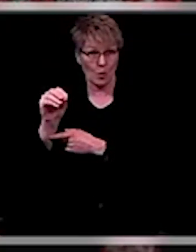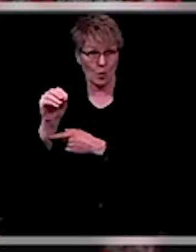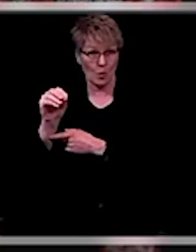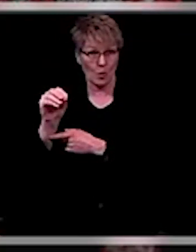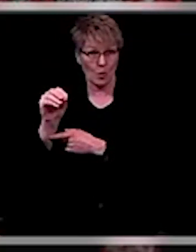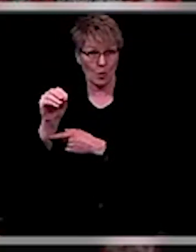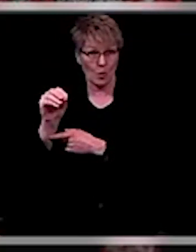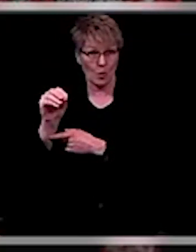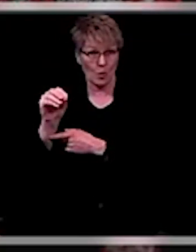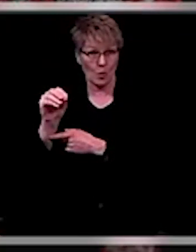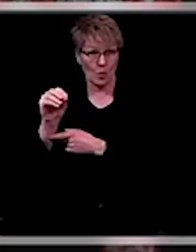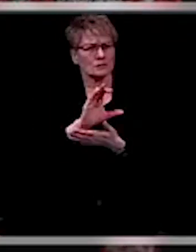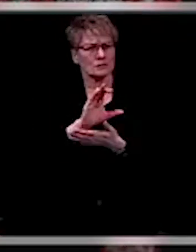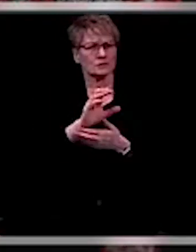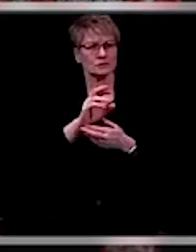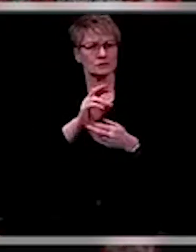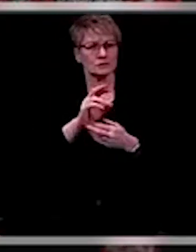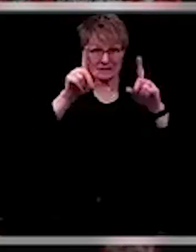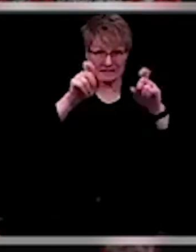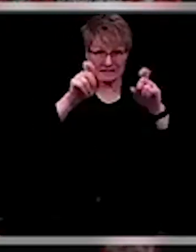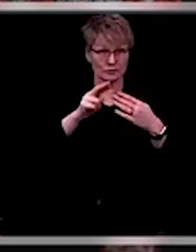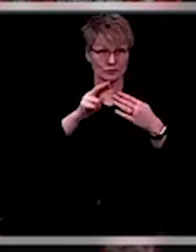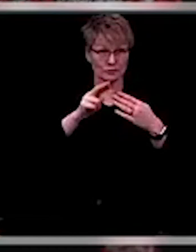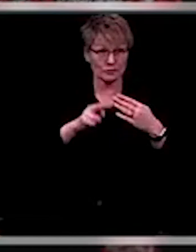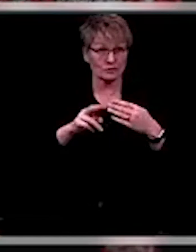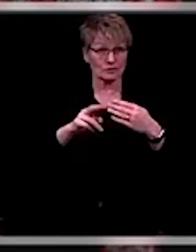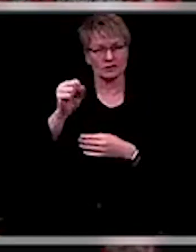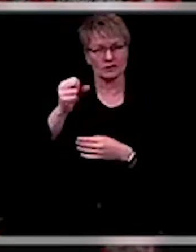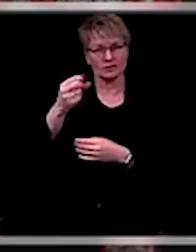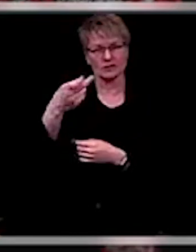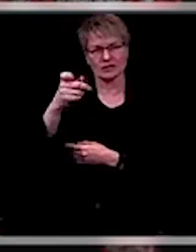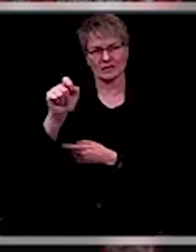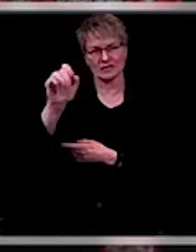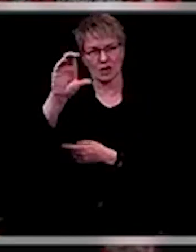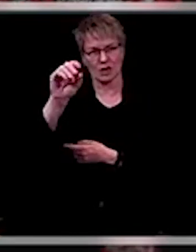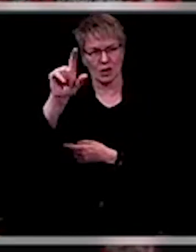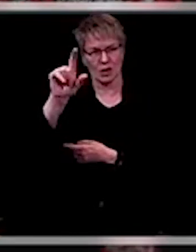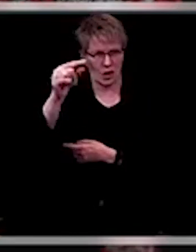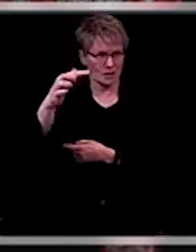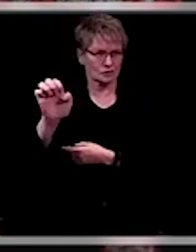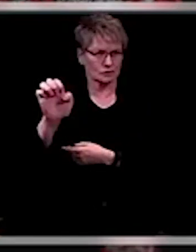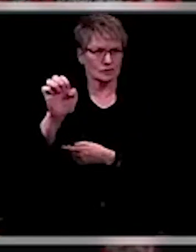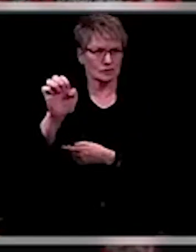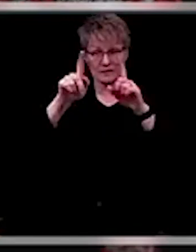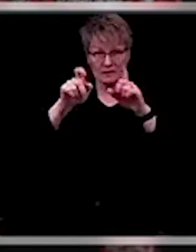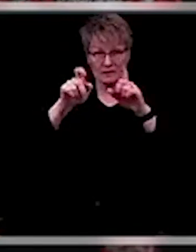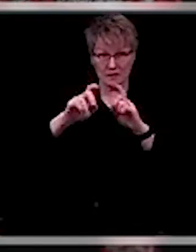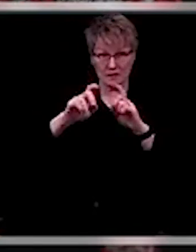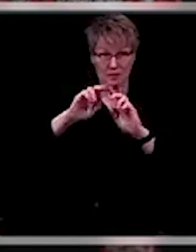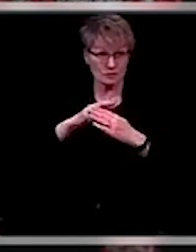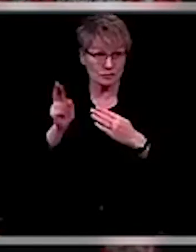but their capacity is limited right now. And we're not sure why. We're in conversations with